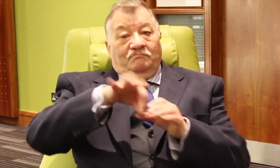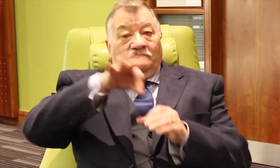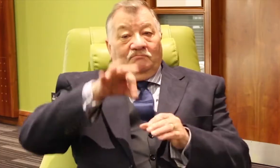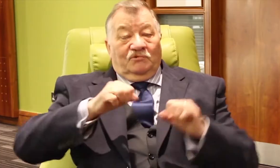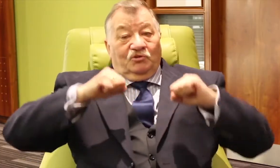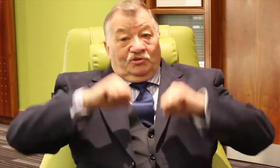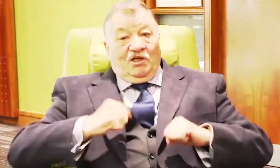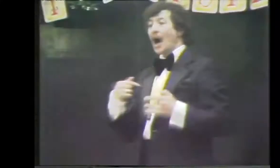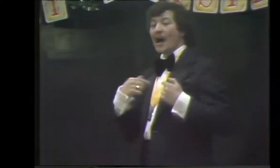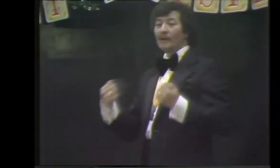an elected Chairperson of the BDA